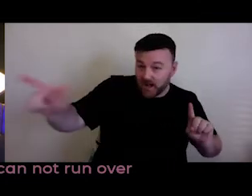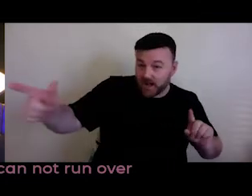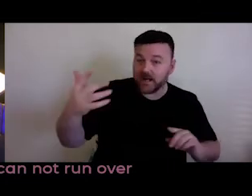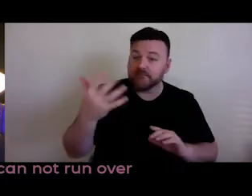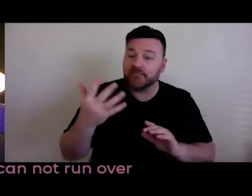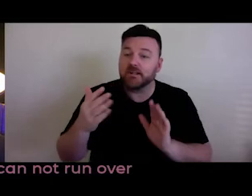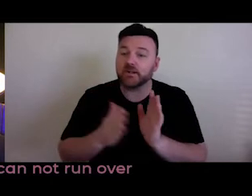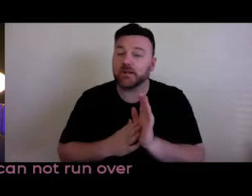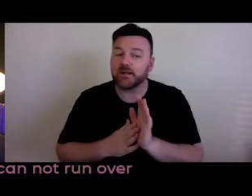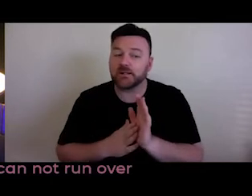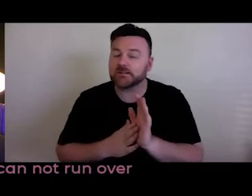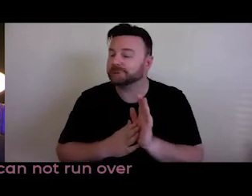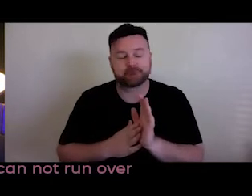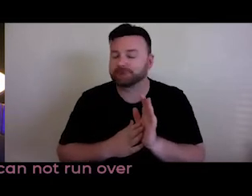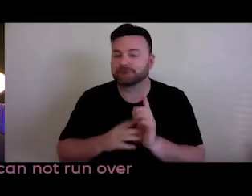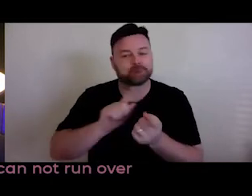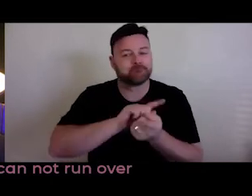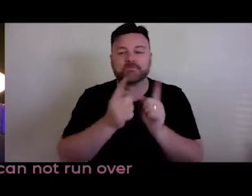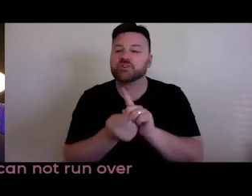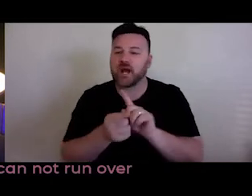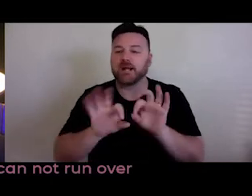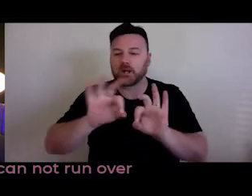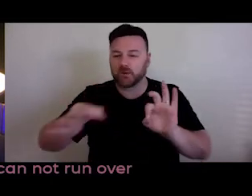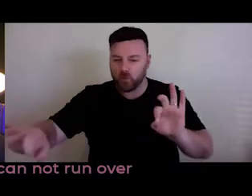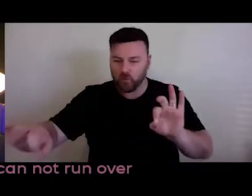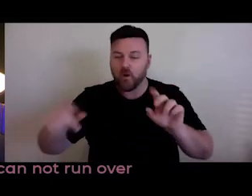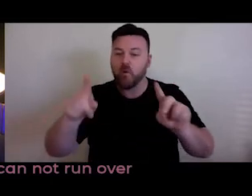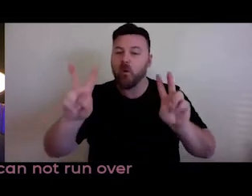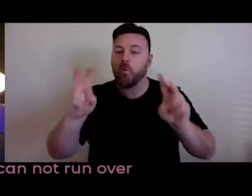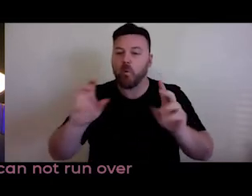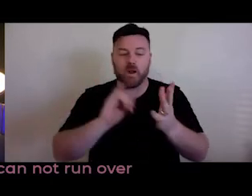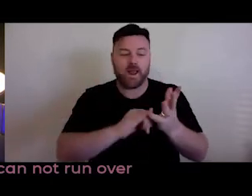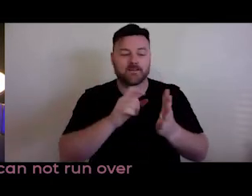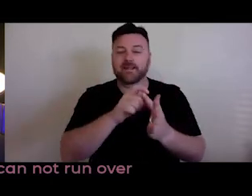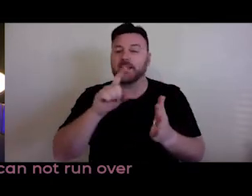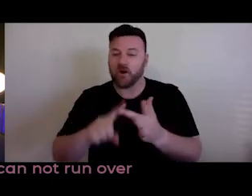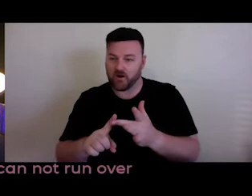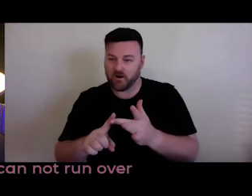something called SDI cable - it uses BNC connectors. You might have seen